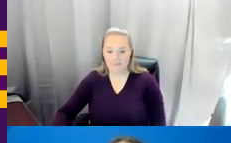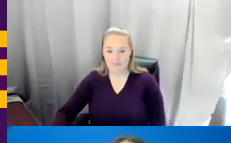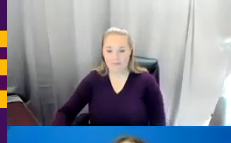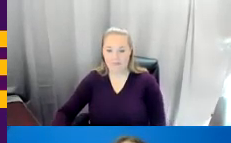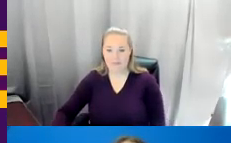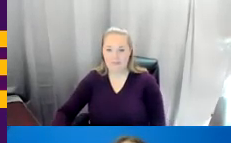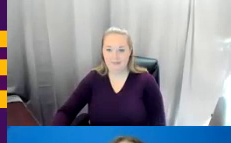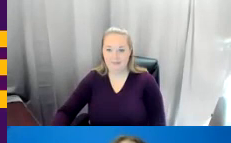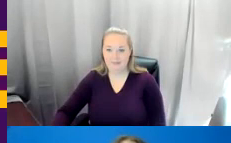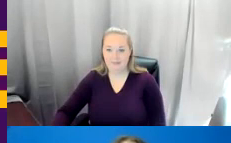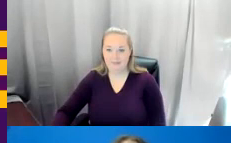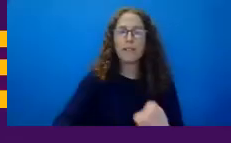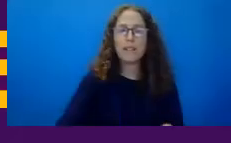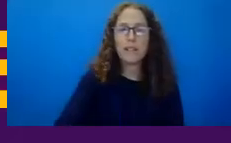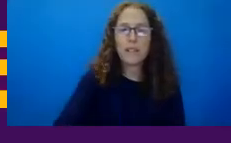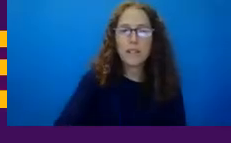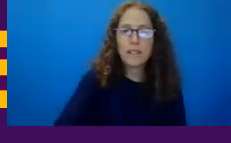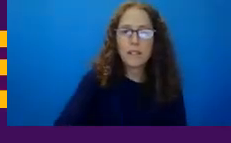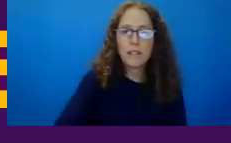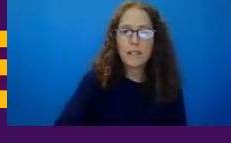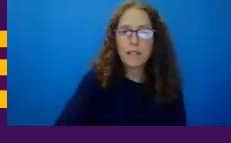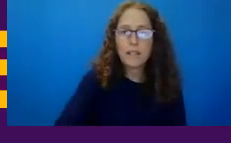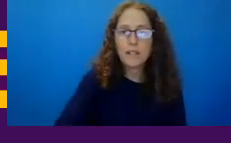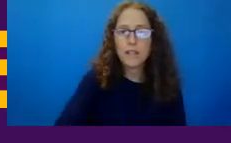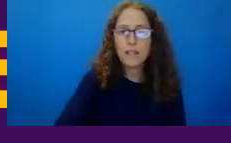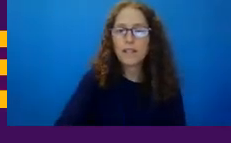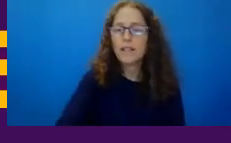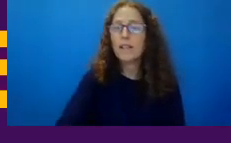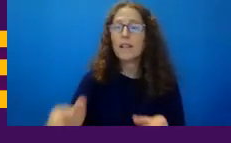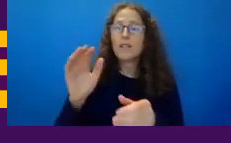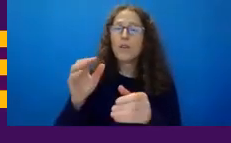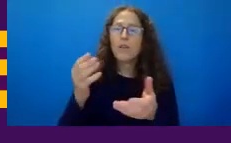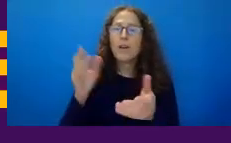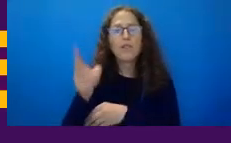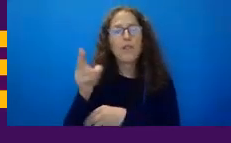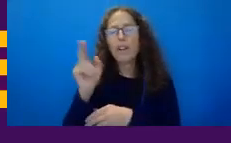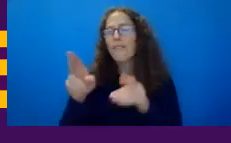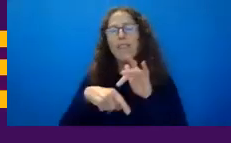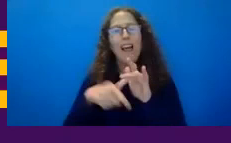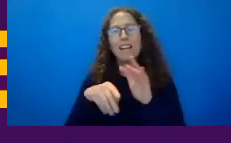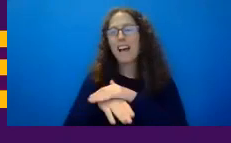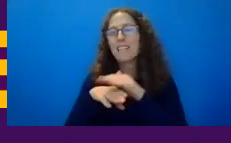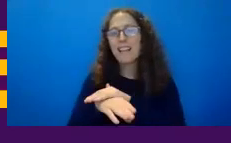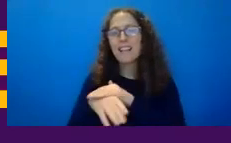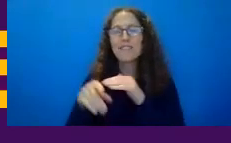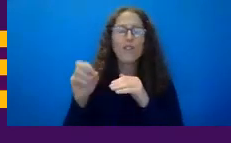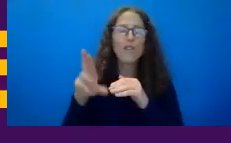BACK AND READ MORE ABOUT THAT. IN TERMS OF OTHER PRIORITY AREAS, PRIORITY WILL BE GIVEN TO APPLICATIONS THAT SEEK TO CONDUCT ASSESSMENTS WITH COMMUNITIES OR GROUPS THAT